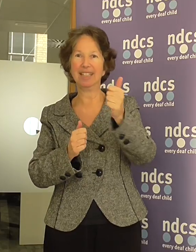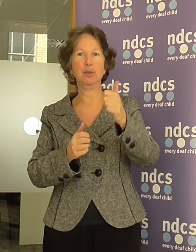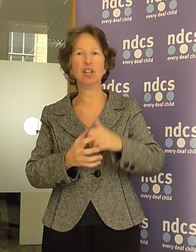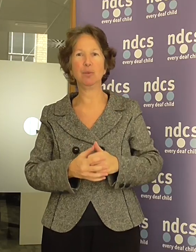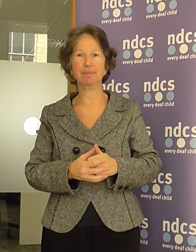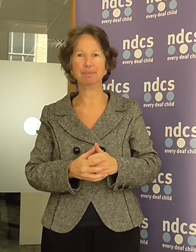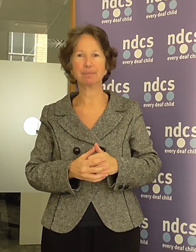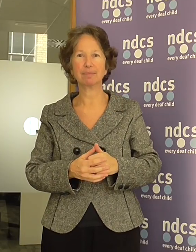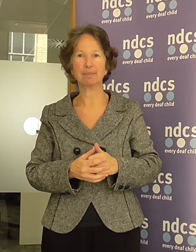See you soon!